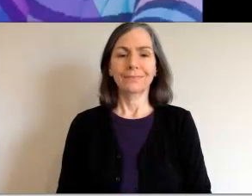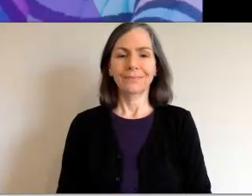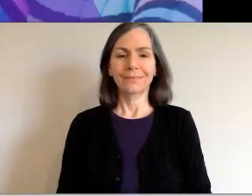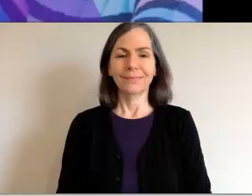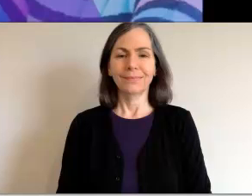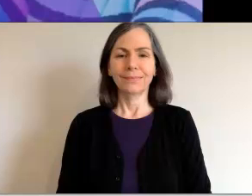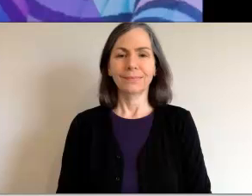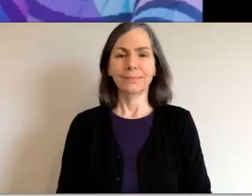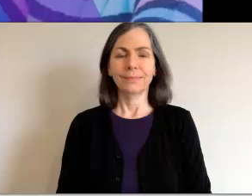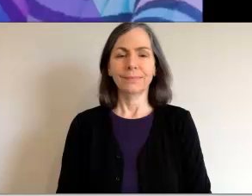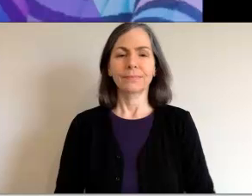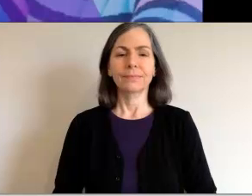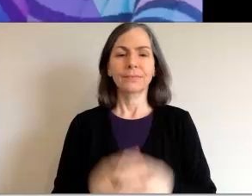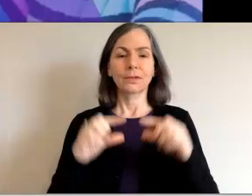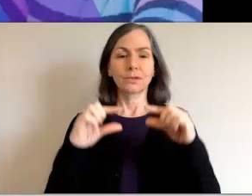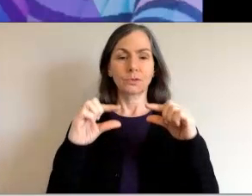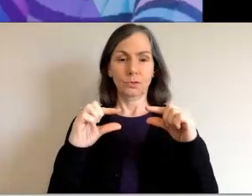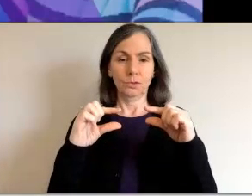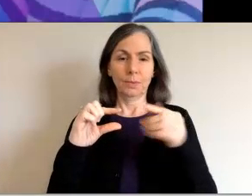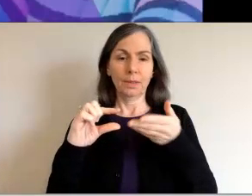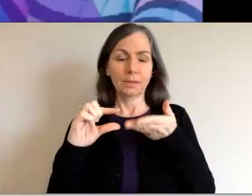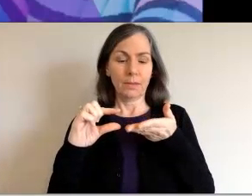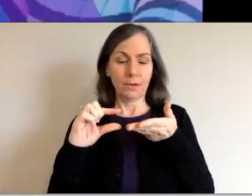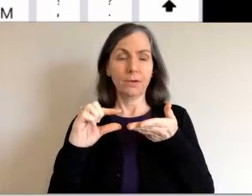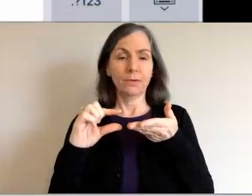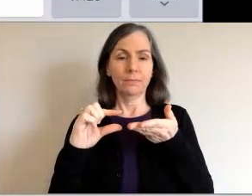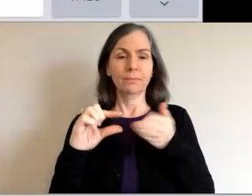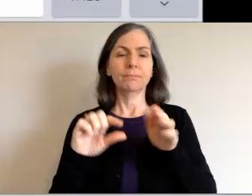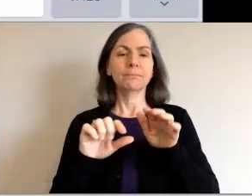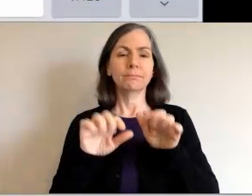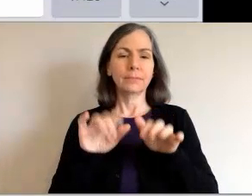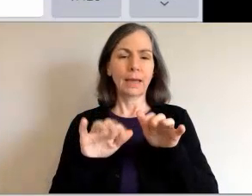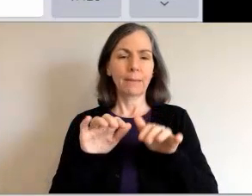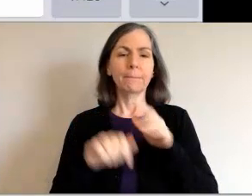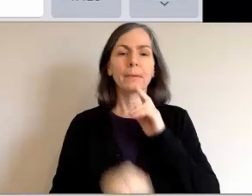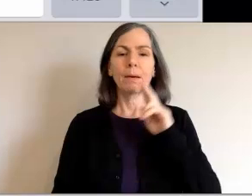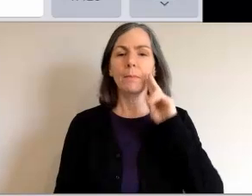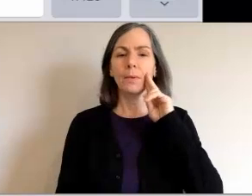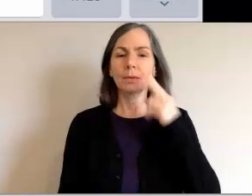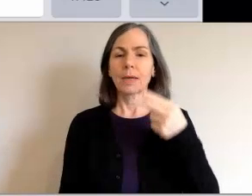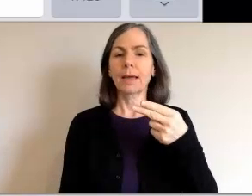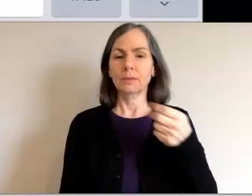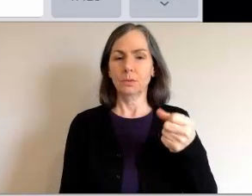In the search box you are going to type in: [keyboard clicking]